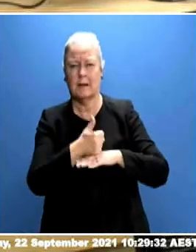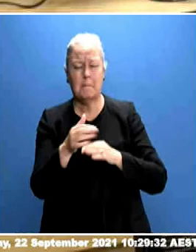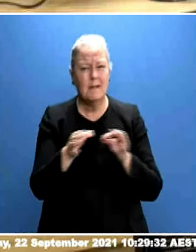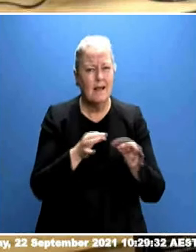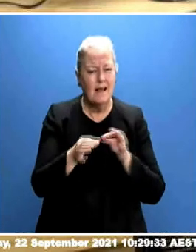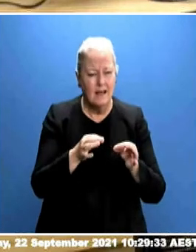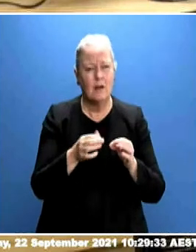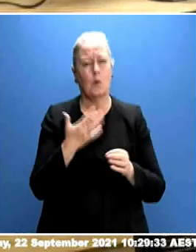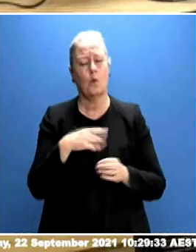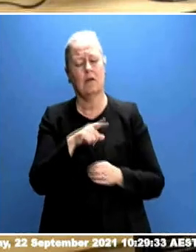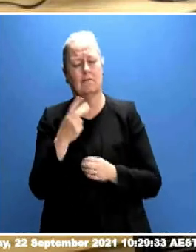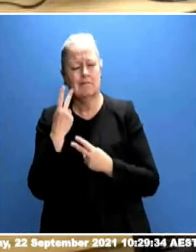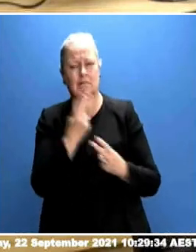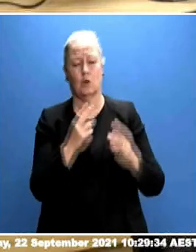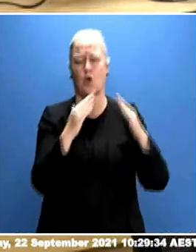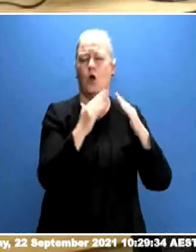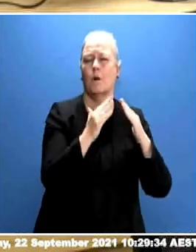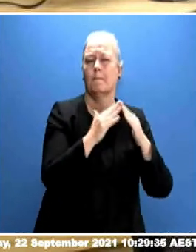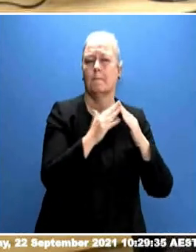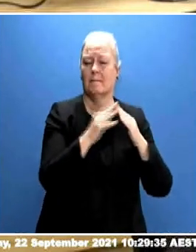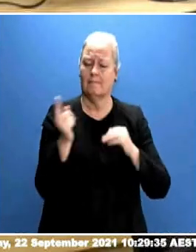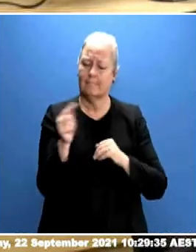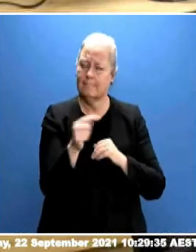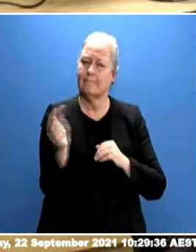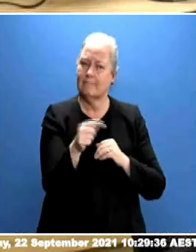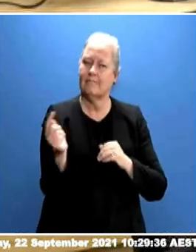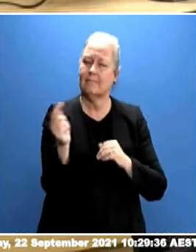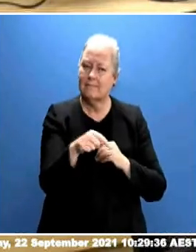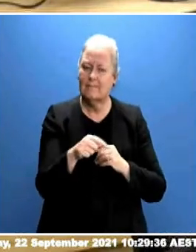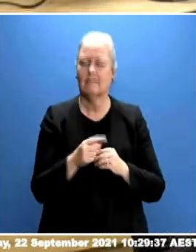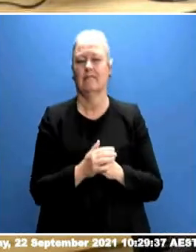home visits from the Benevolent Society where we talked about Megan's needs